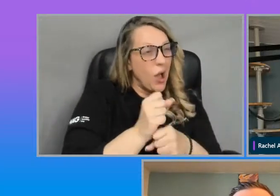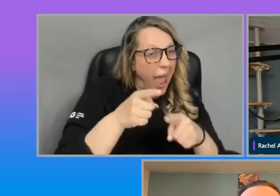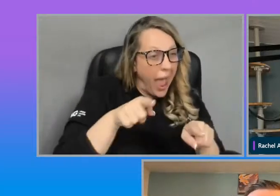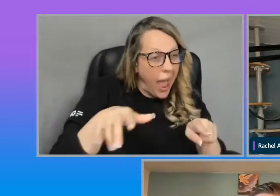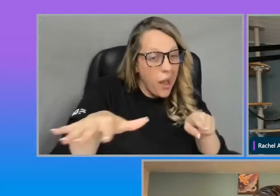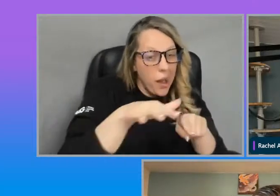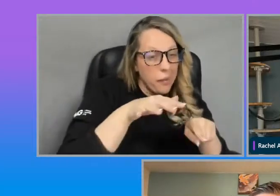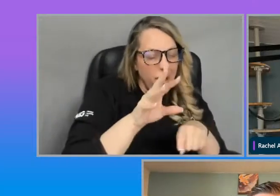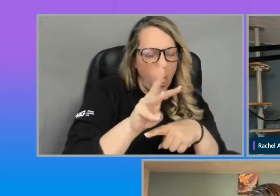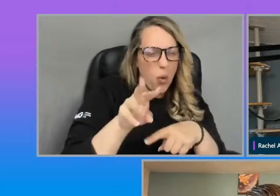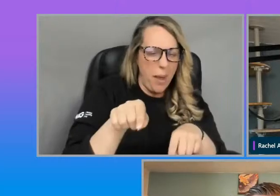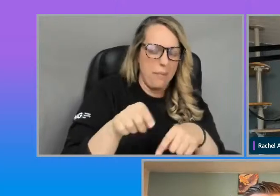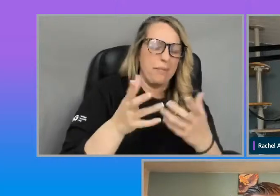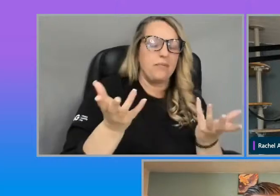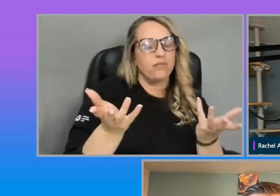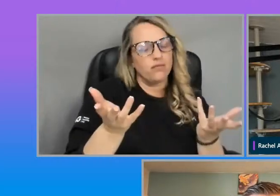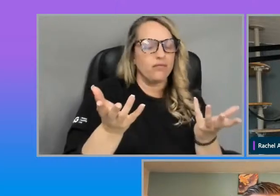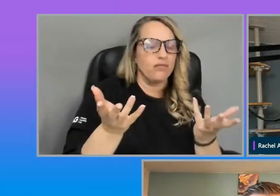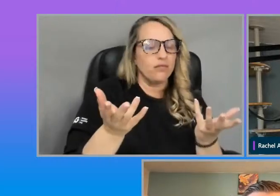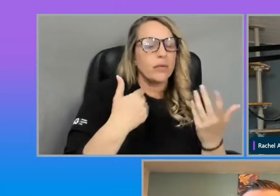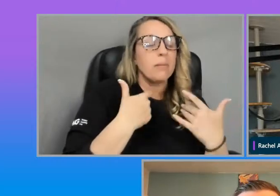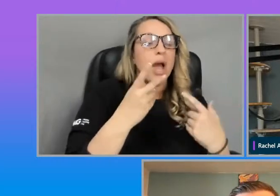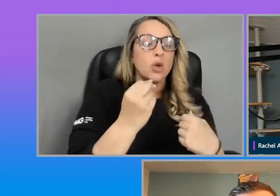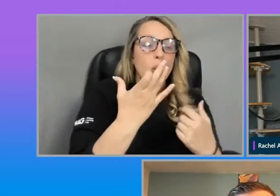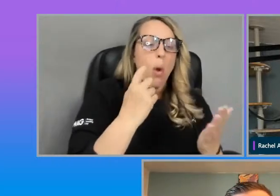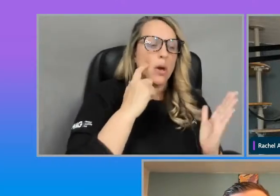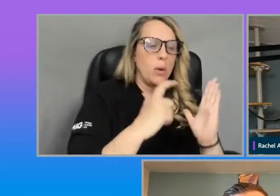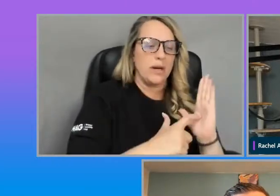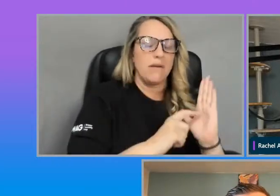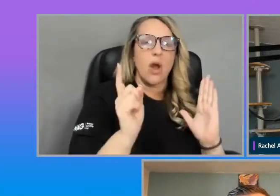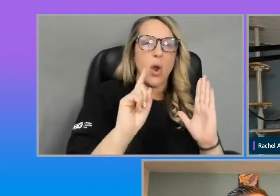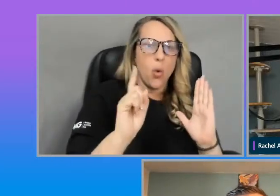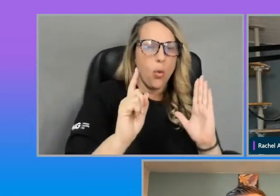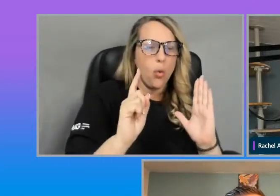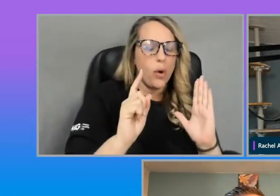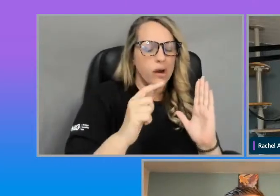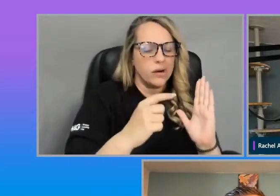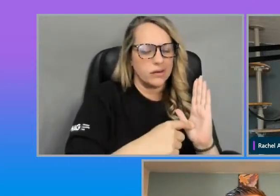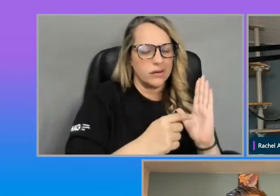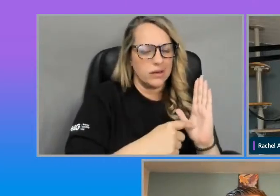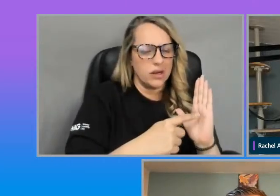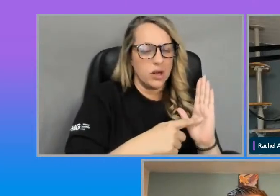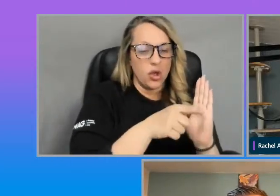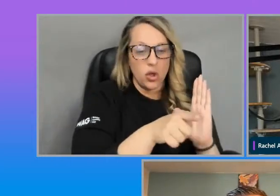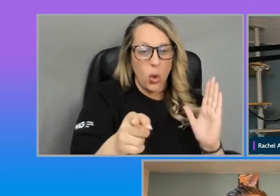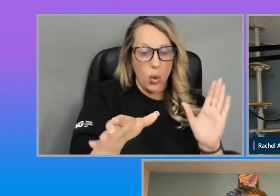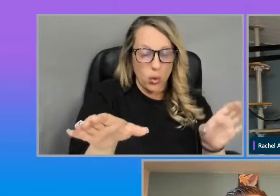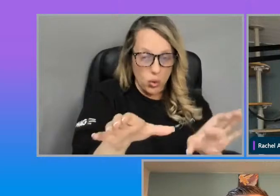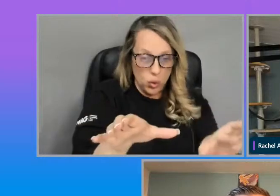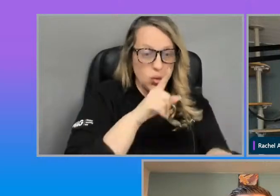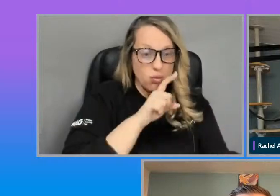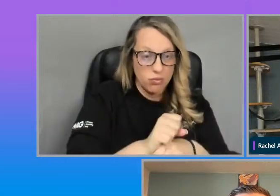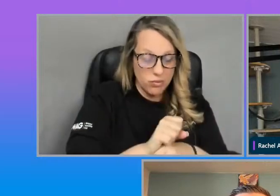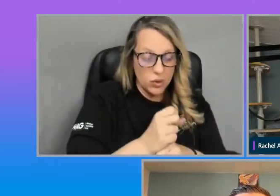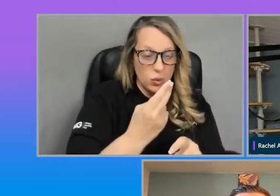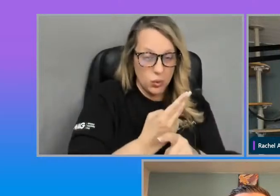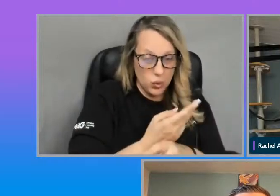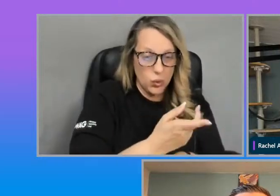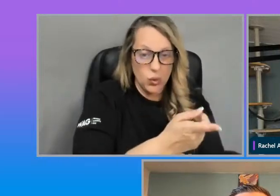that actually happening out there on the web? And so but what I do want to identify is where there are those things